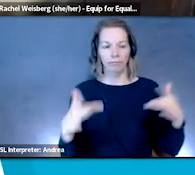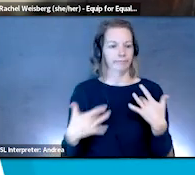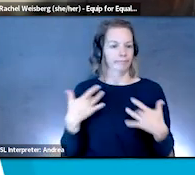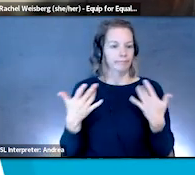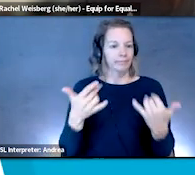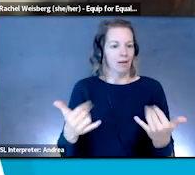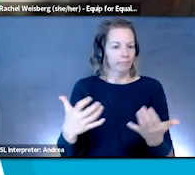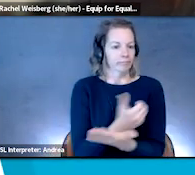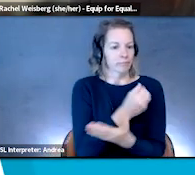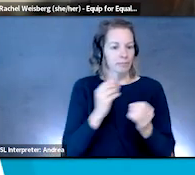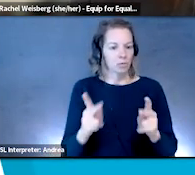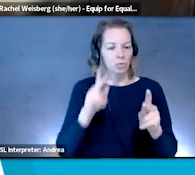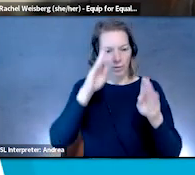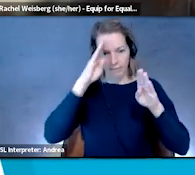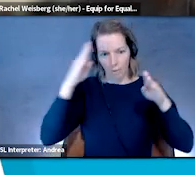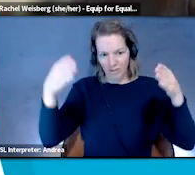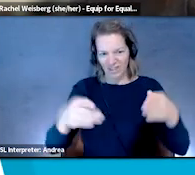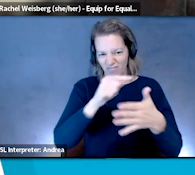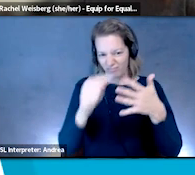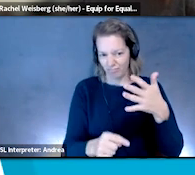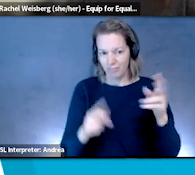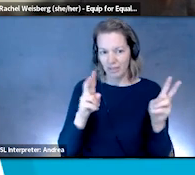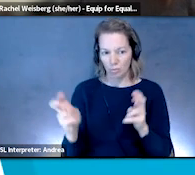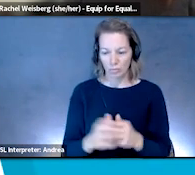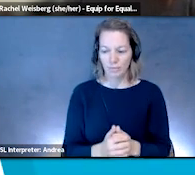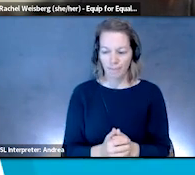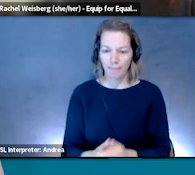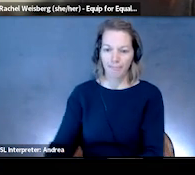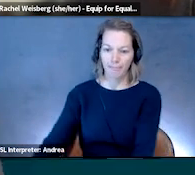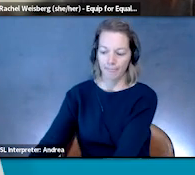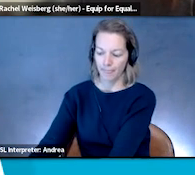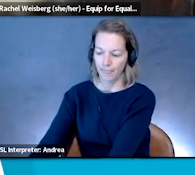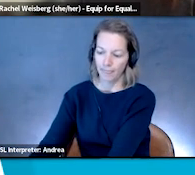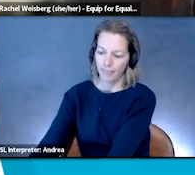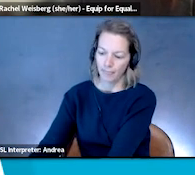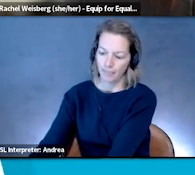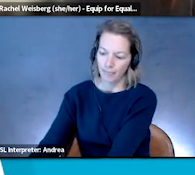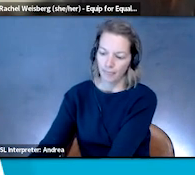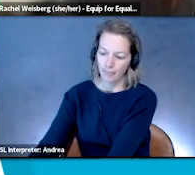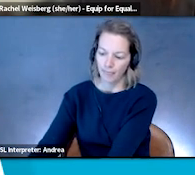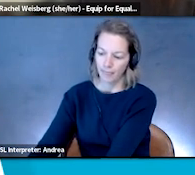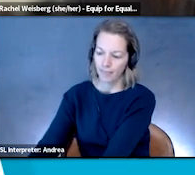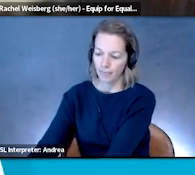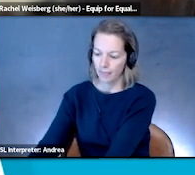ANY SORT OF OBSERVATIONS WITH THE VR, C